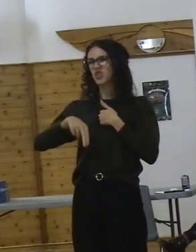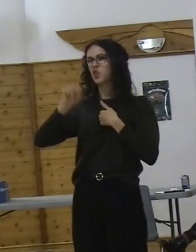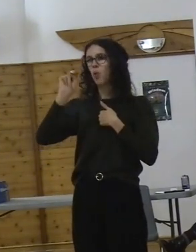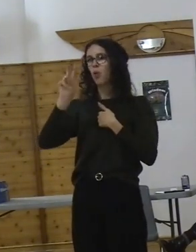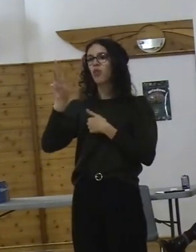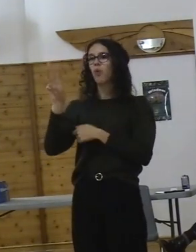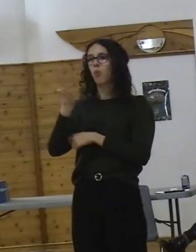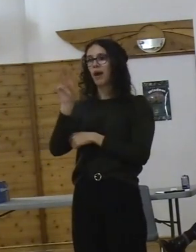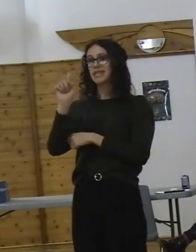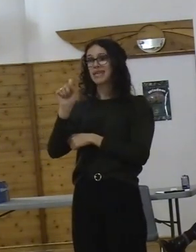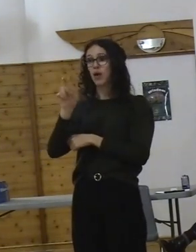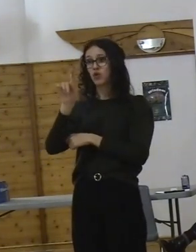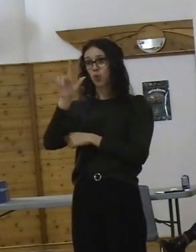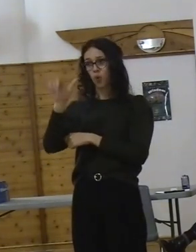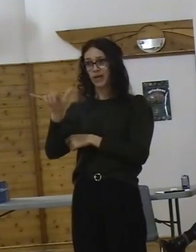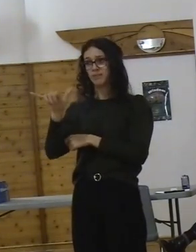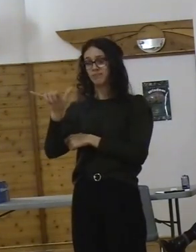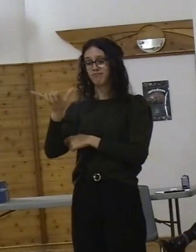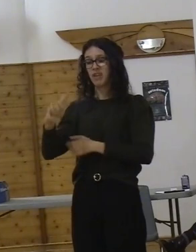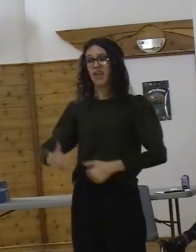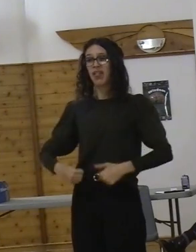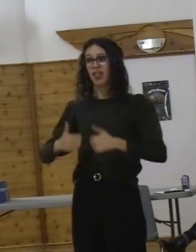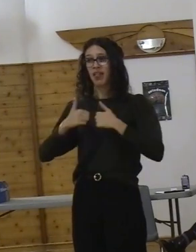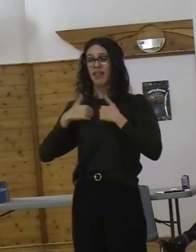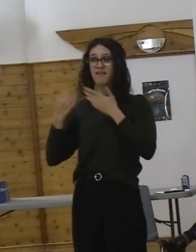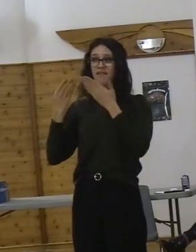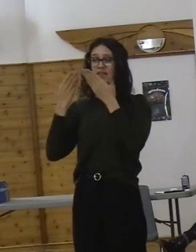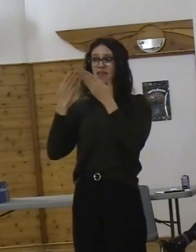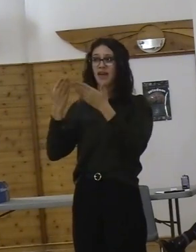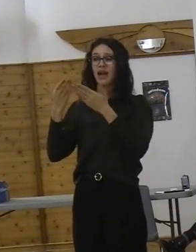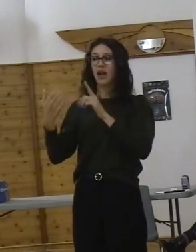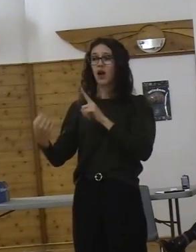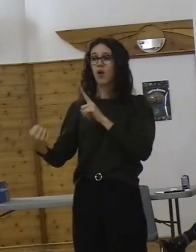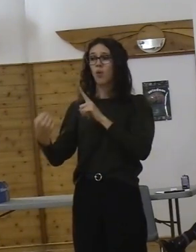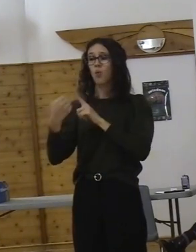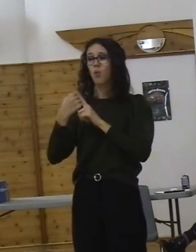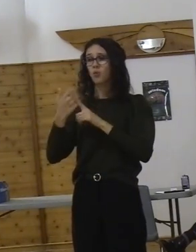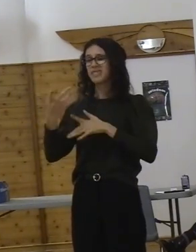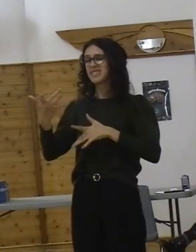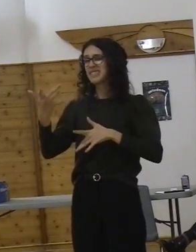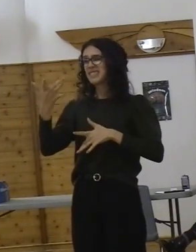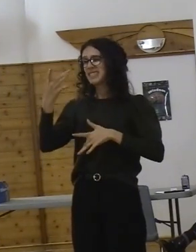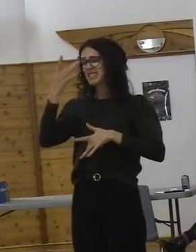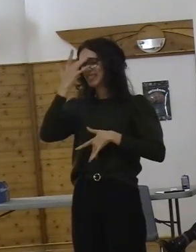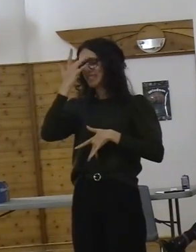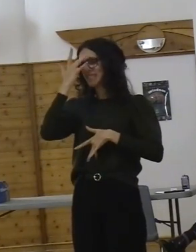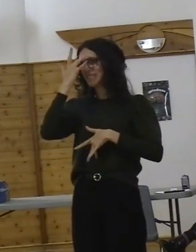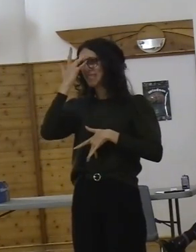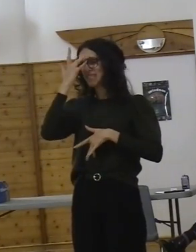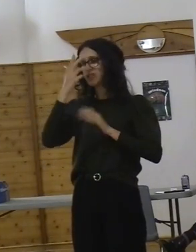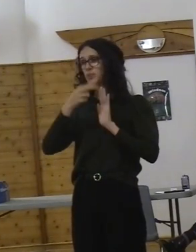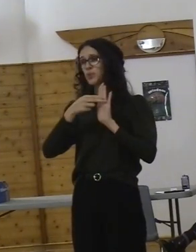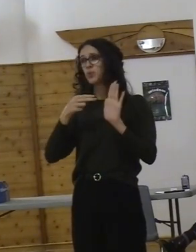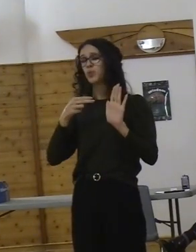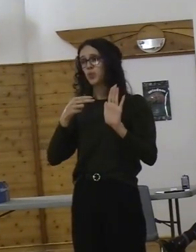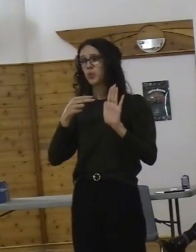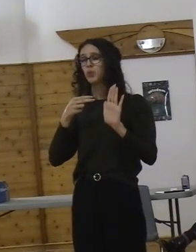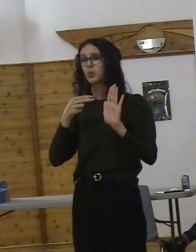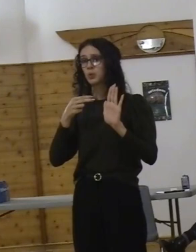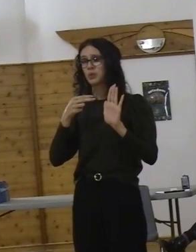I unfortunately paid very little and was diagnosed with a rare disease I spent much time in hospital